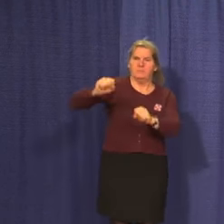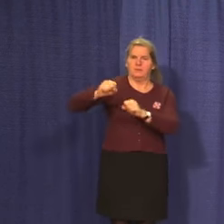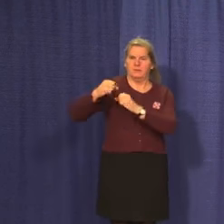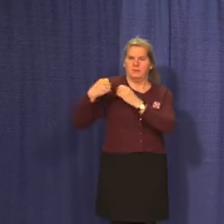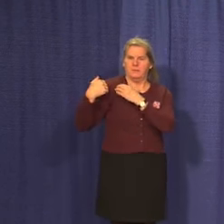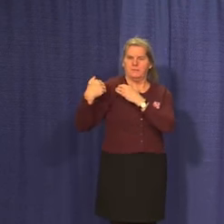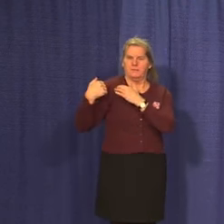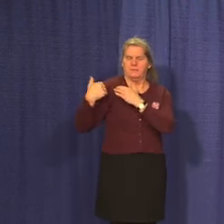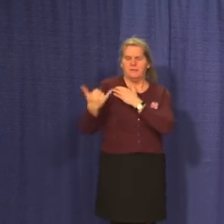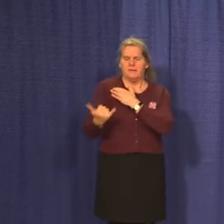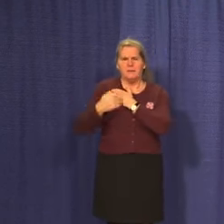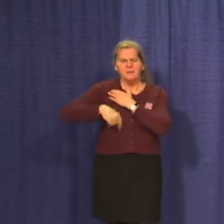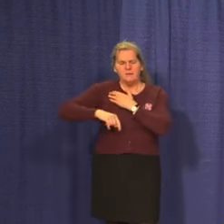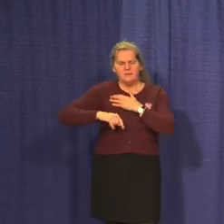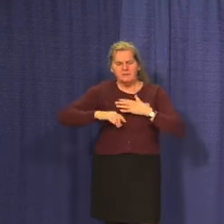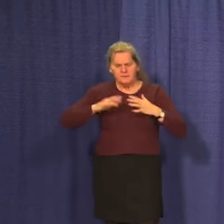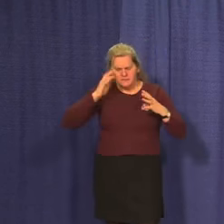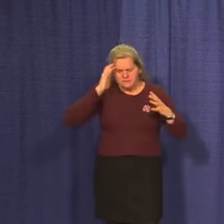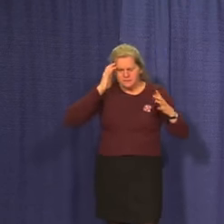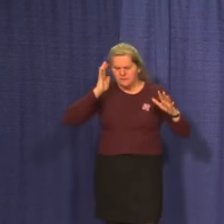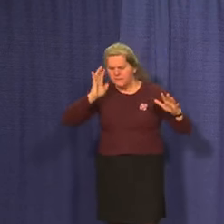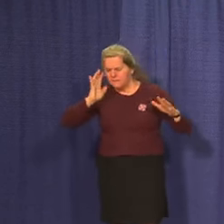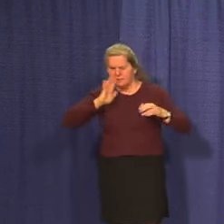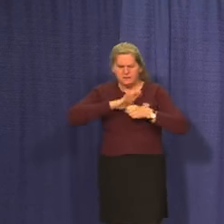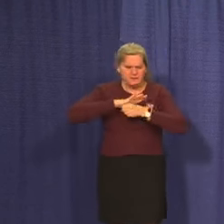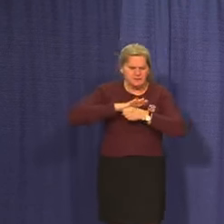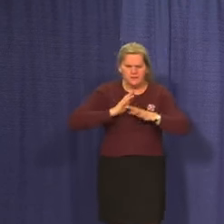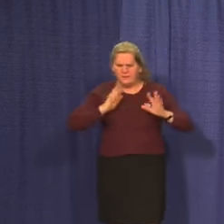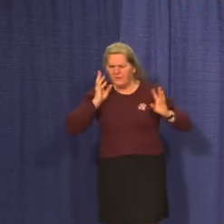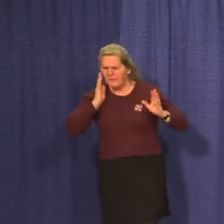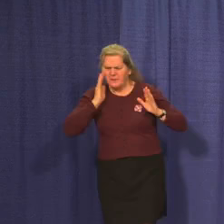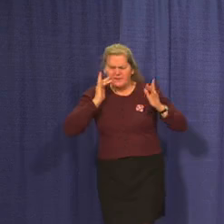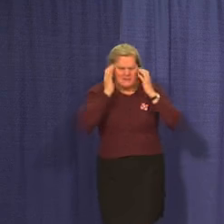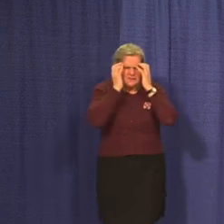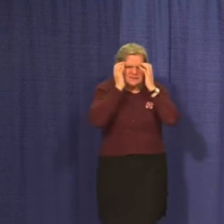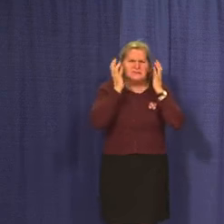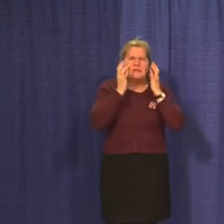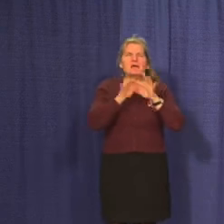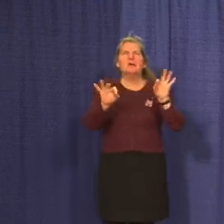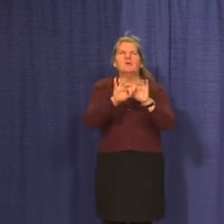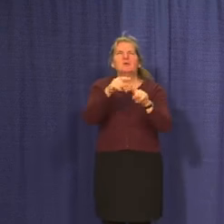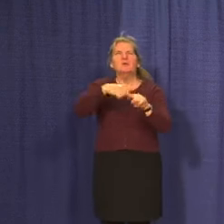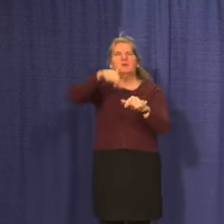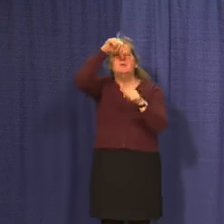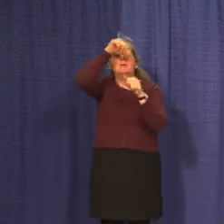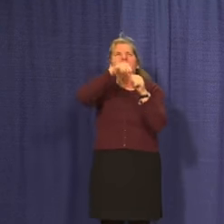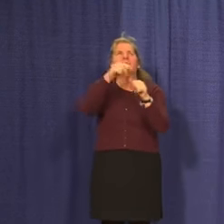THESE TIMES OF ANXIETY AND STRESS AND WORRY, WE SHOULD REMEMBER THAT THERE IS SO MUCH